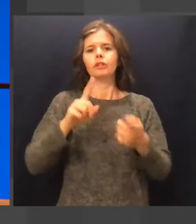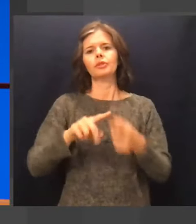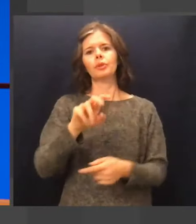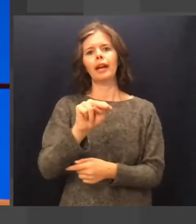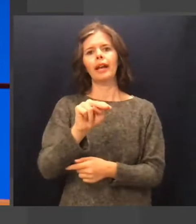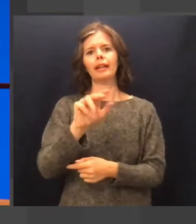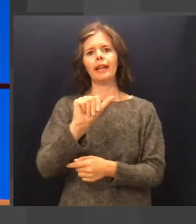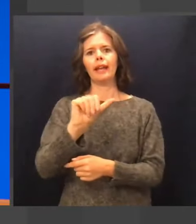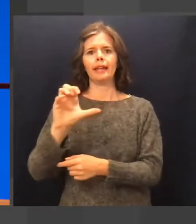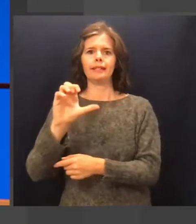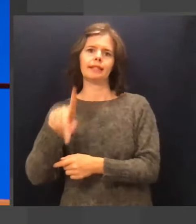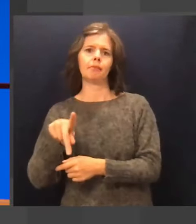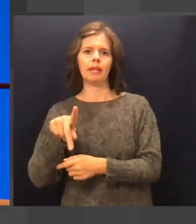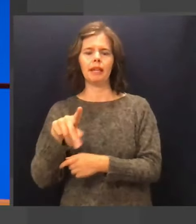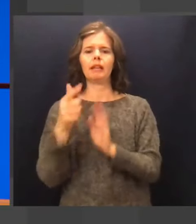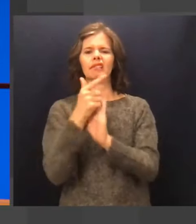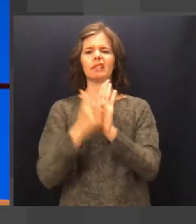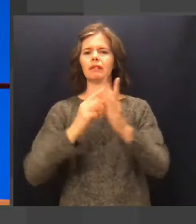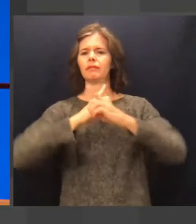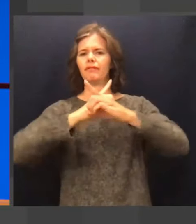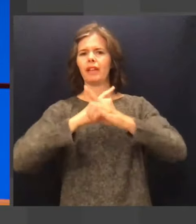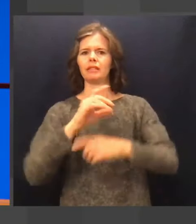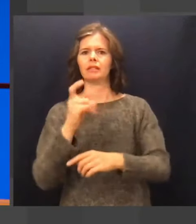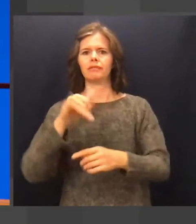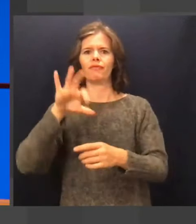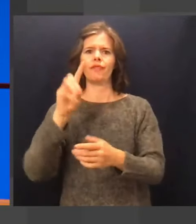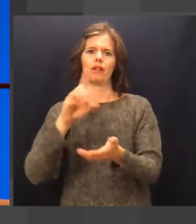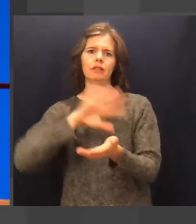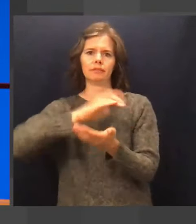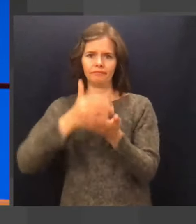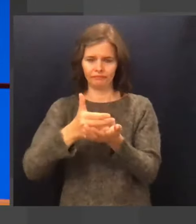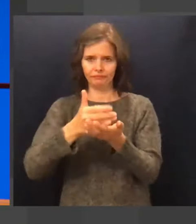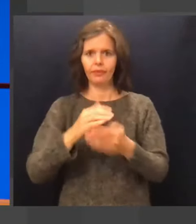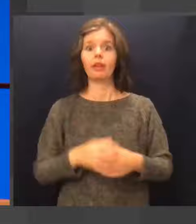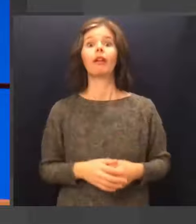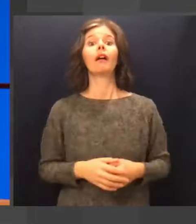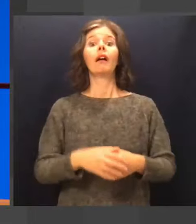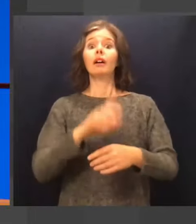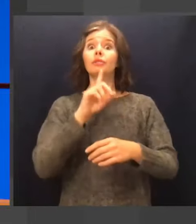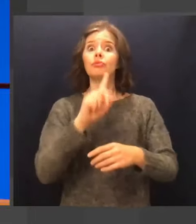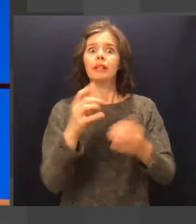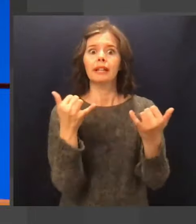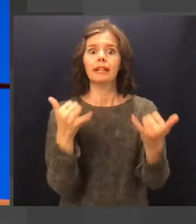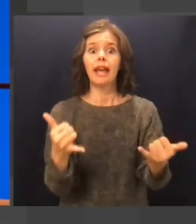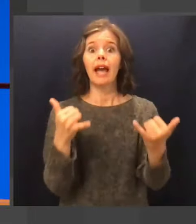NAACP LEGAL DEFENSE FUND. THIS BRINGS OUR 2020 CONTRIBUTIONS TO OVER